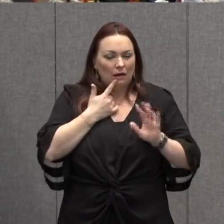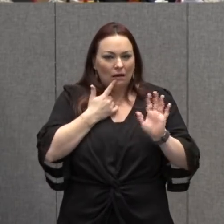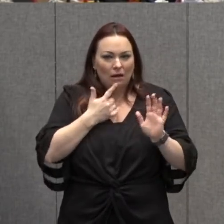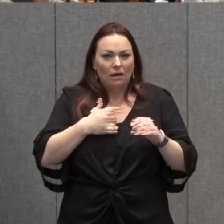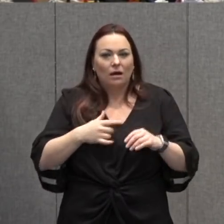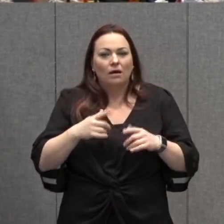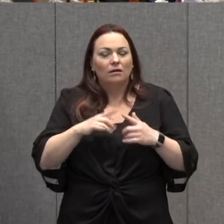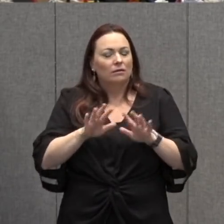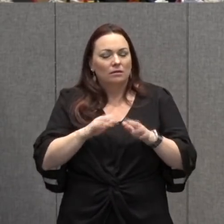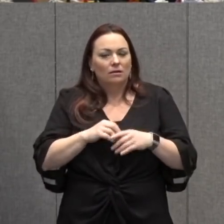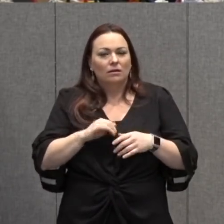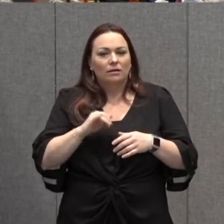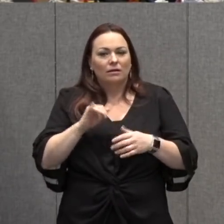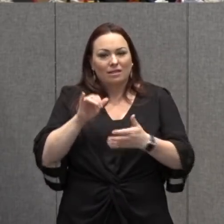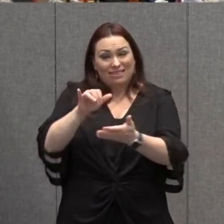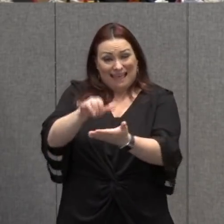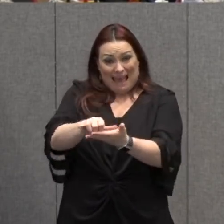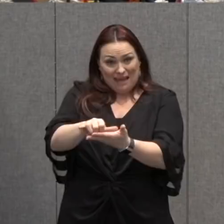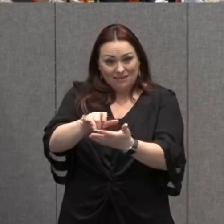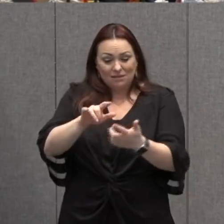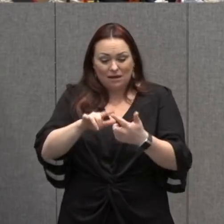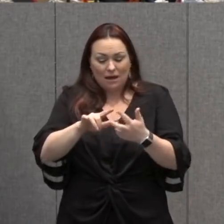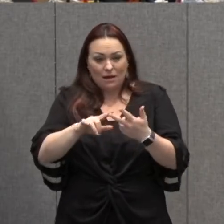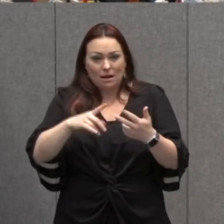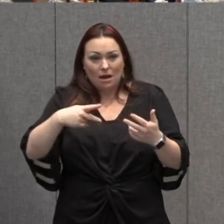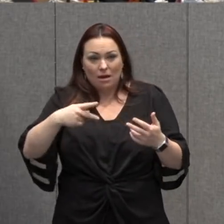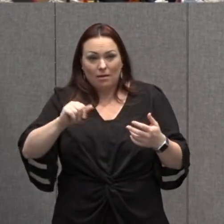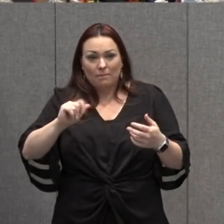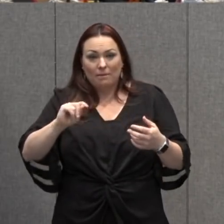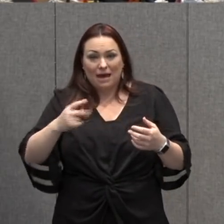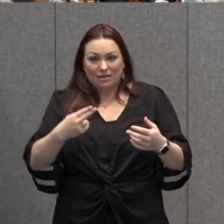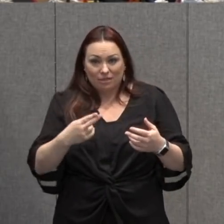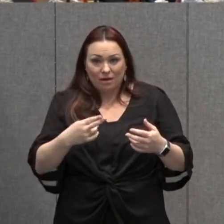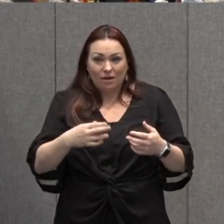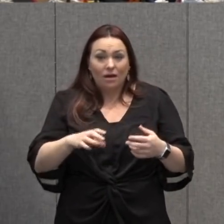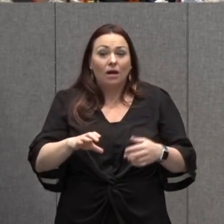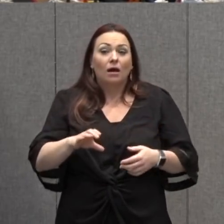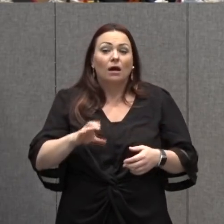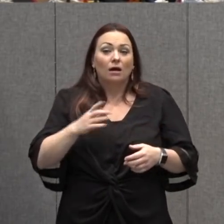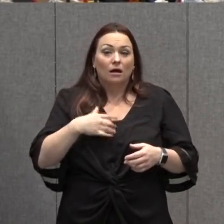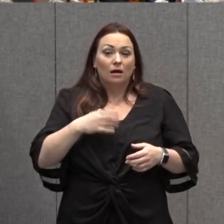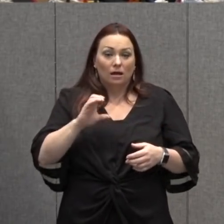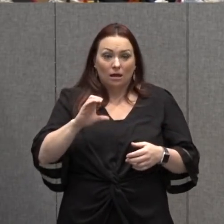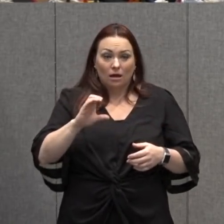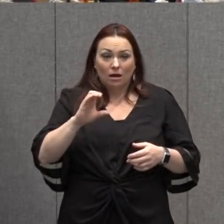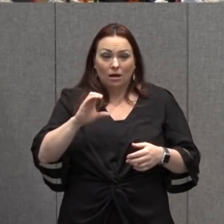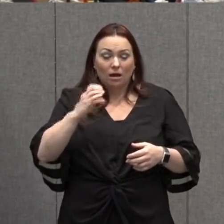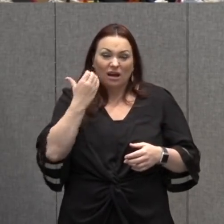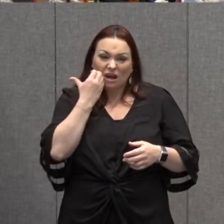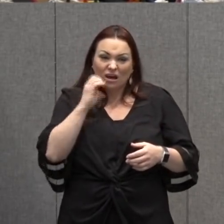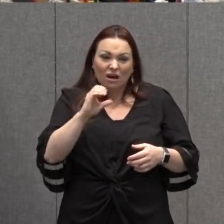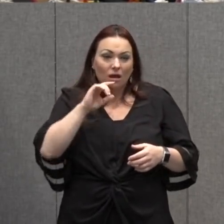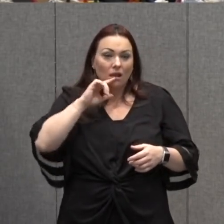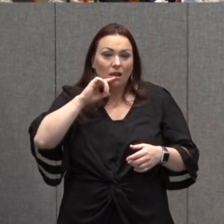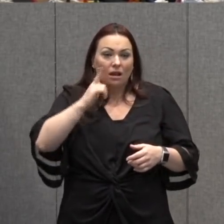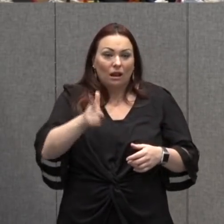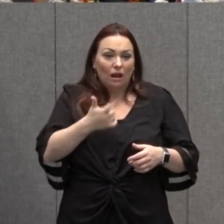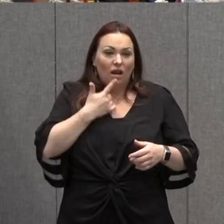Okay, I'm gonna kinda do what you did. Cloth does have a blend, cl, but I don't hear that in the other words.